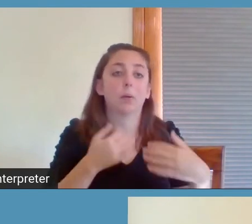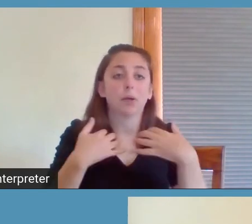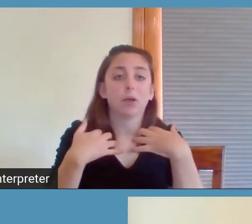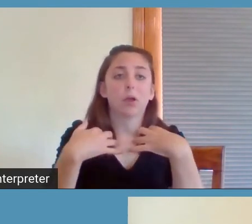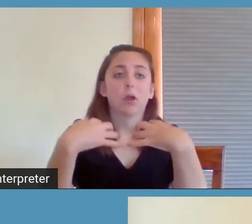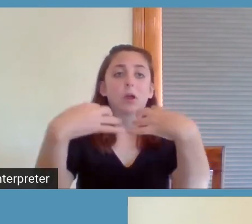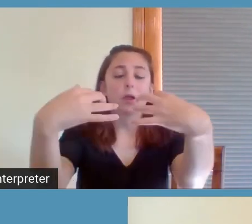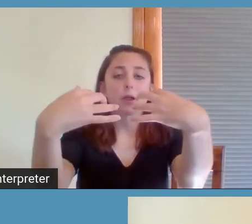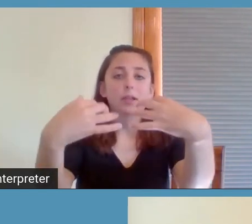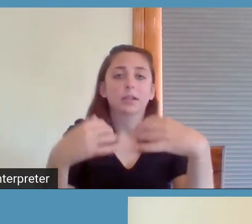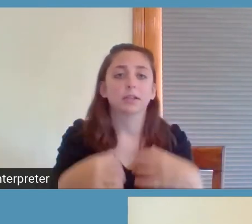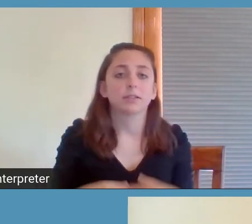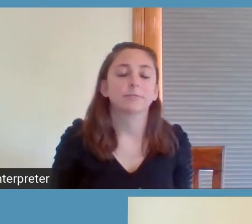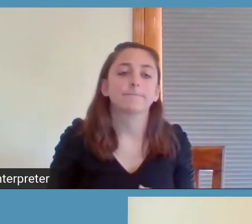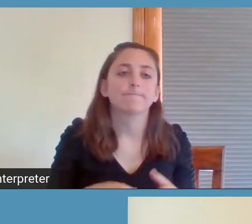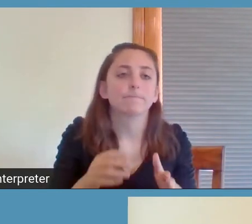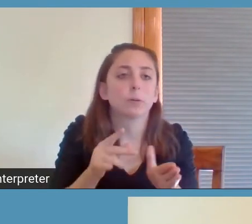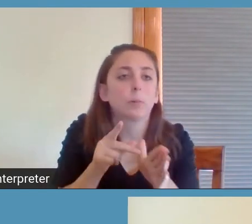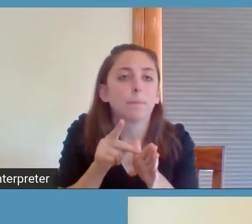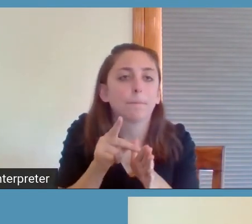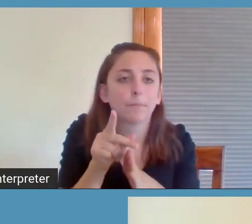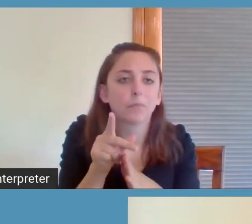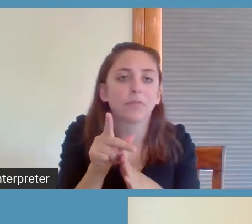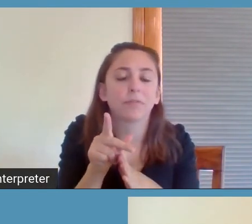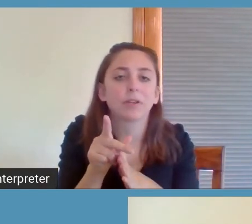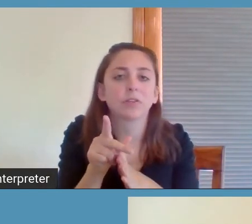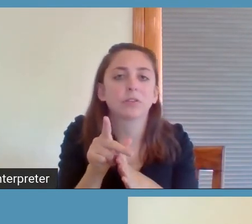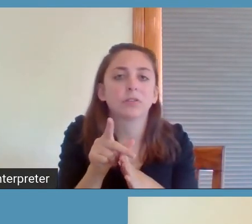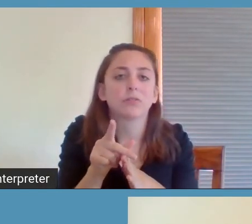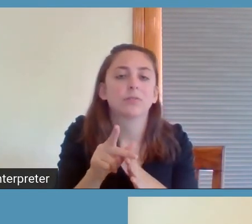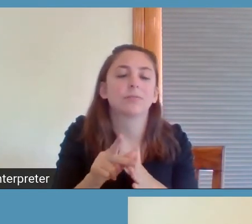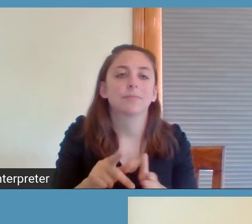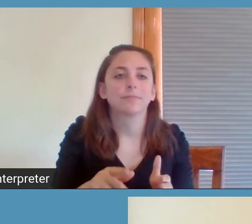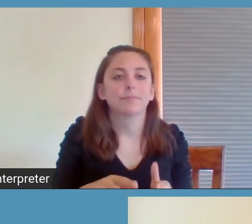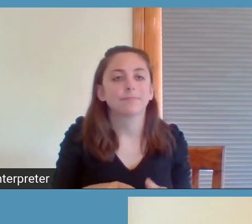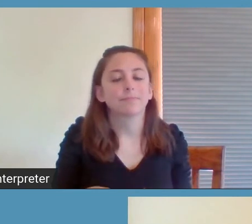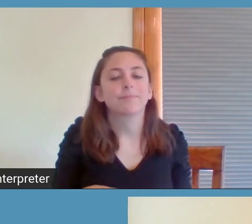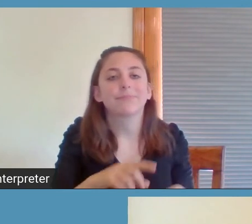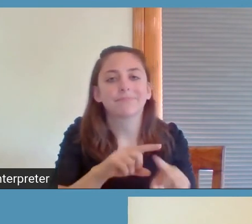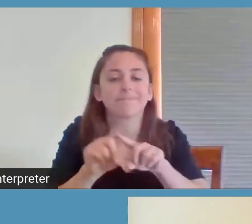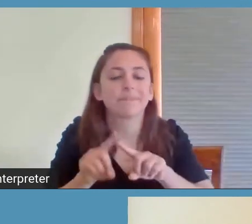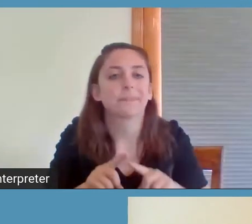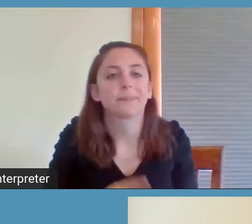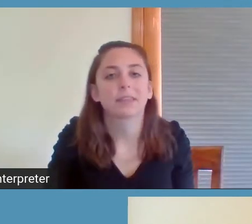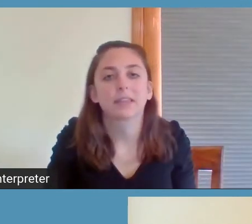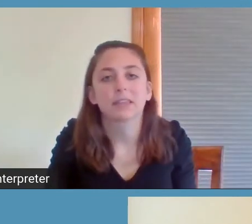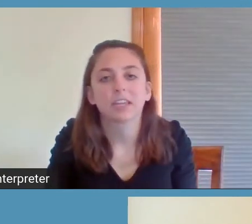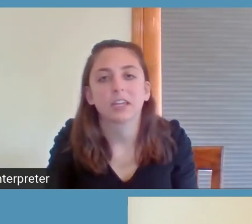of professionals that don't have that are doing jack of all trades stuff let's put it that way and